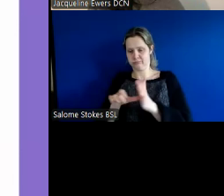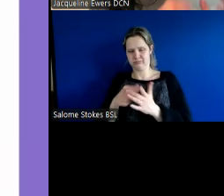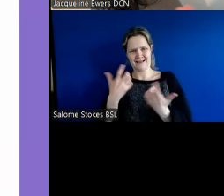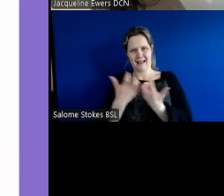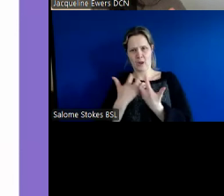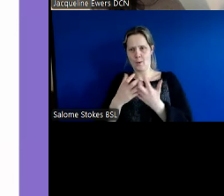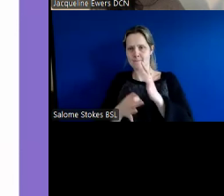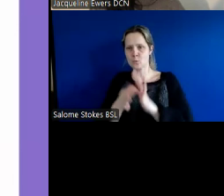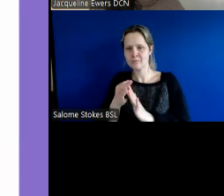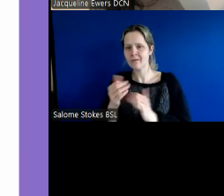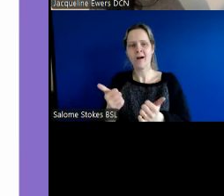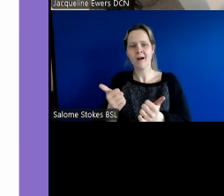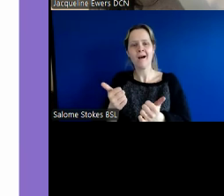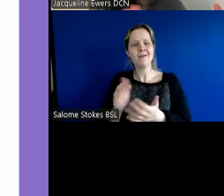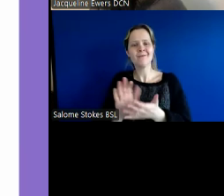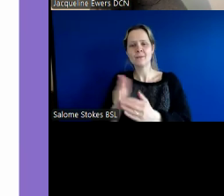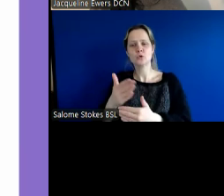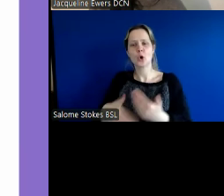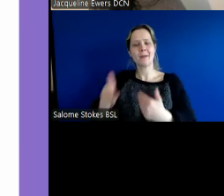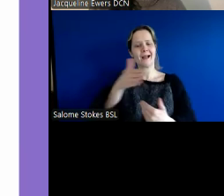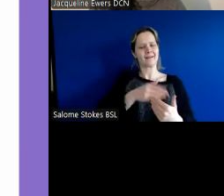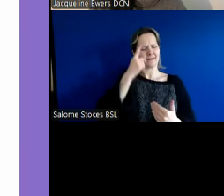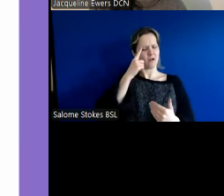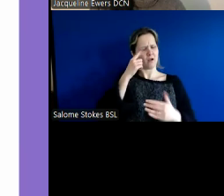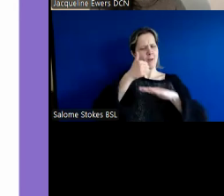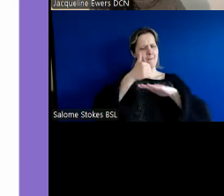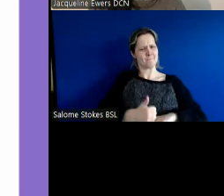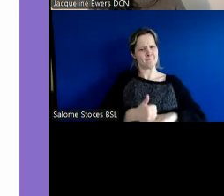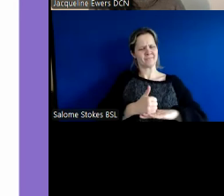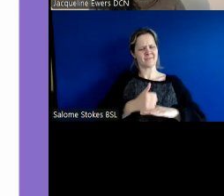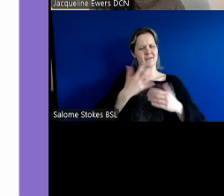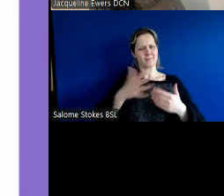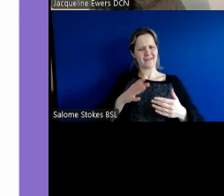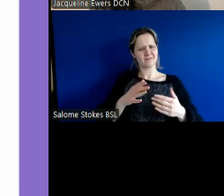have you got the fundamentals in place? Are they working for you to optimize your email?